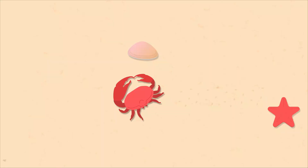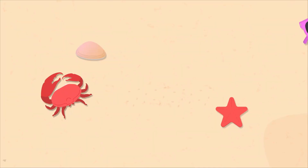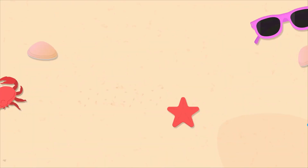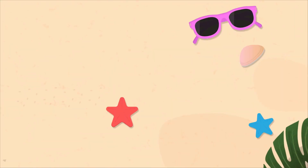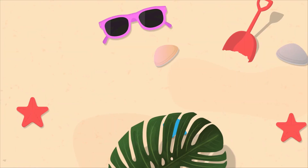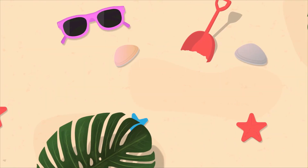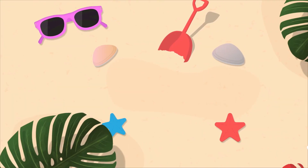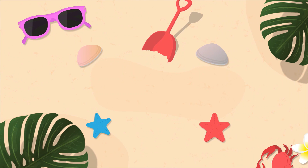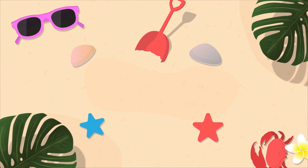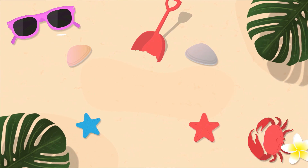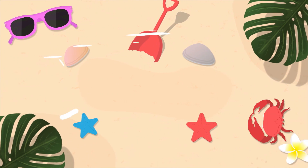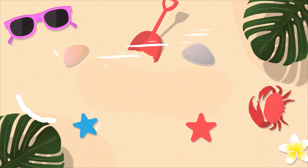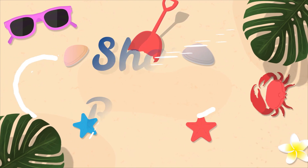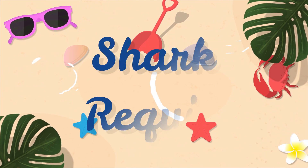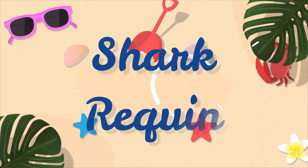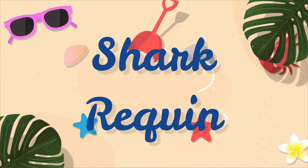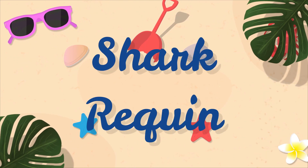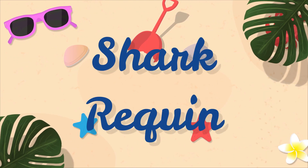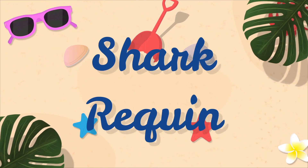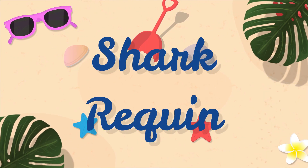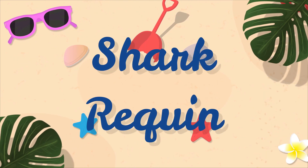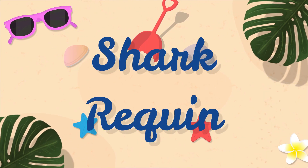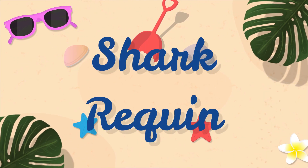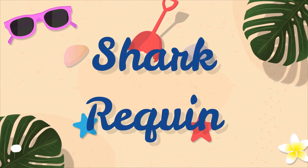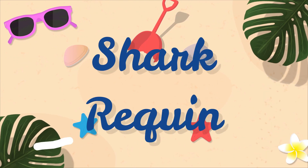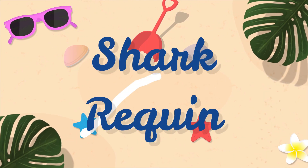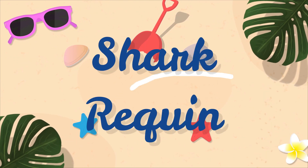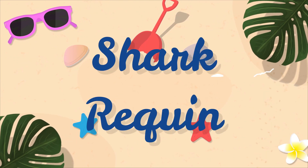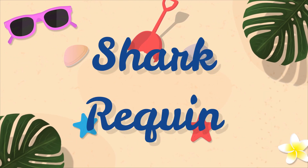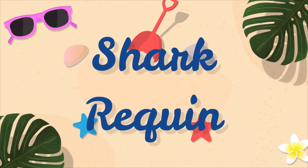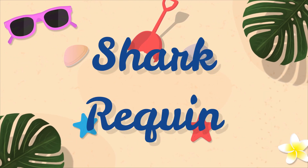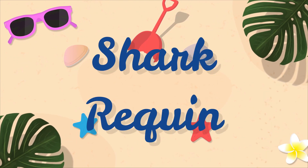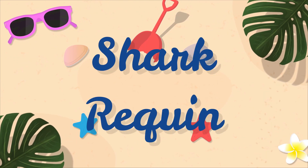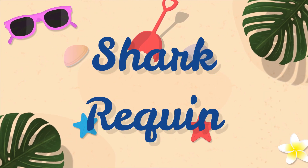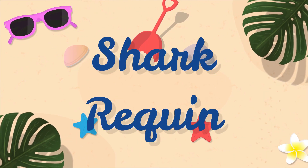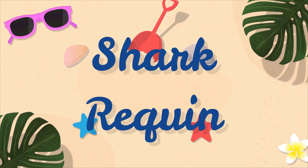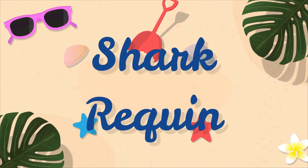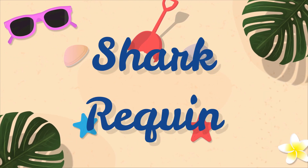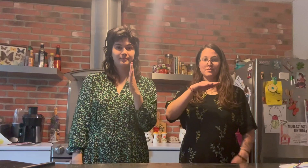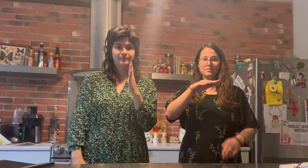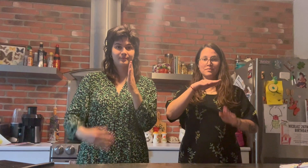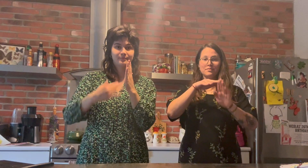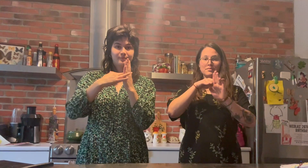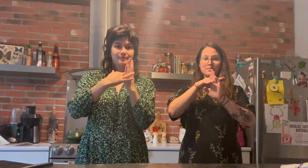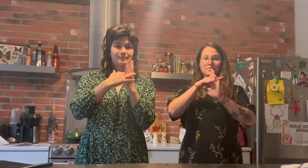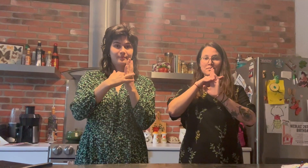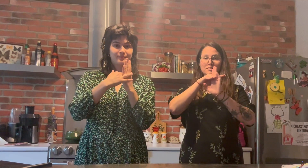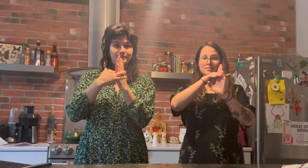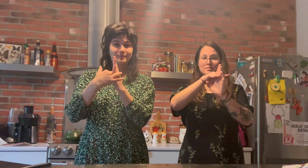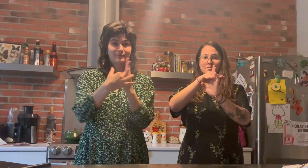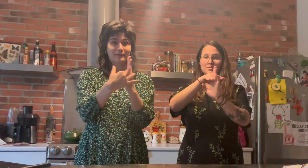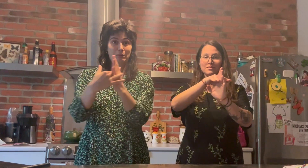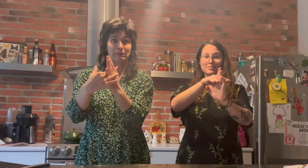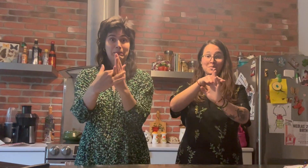Shark. Requin. Une main est à l'horizontale, la paume vers le bas.